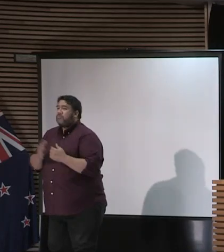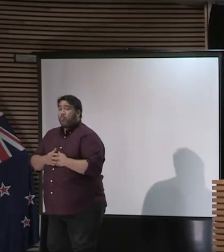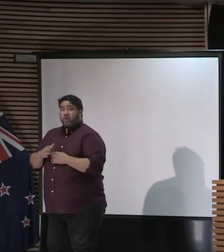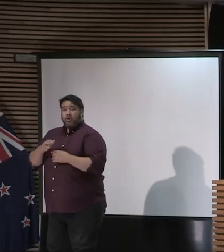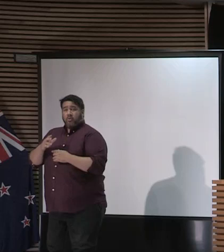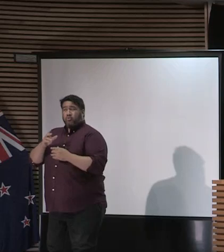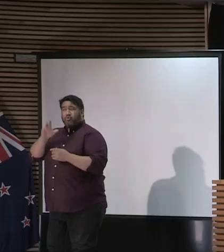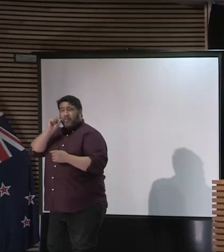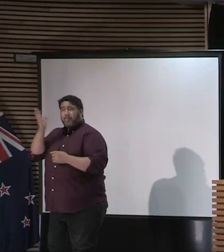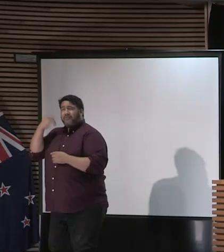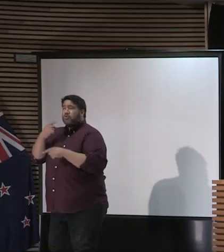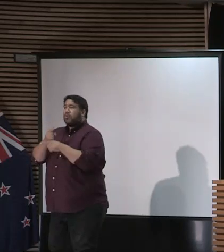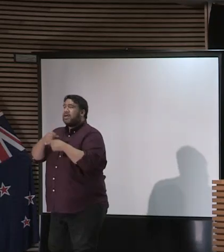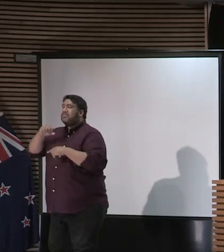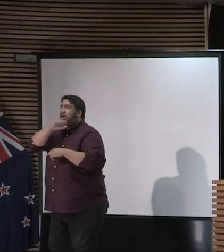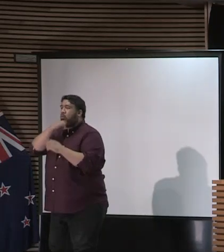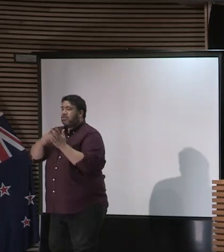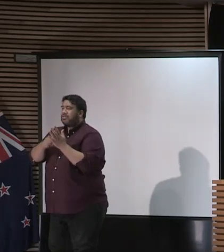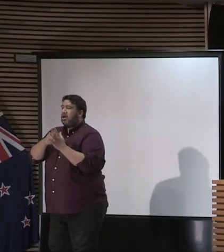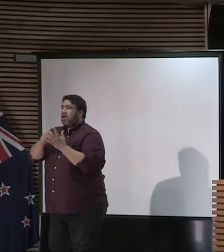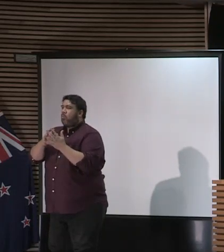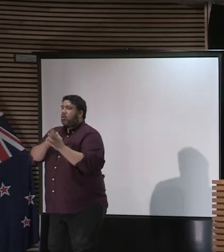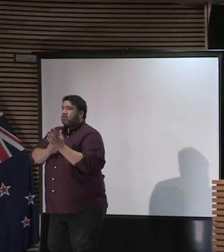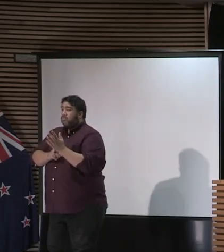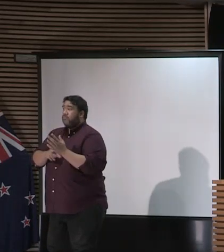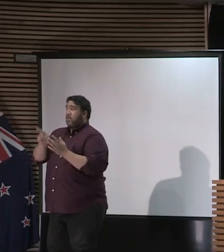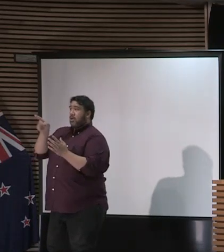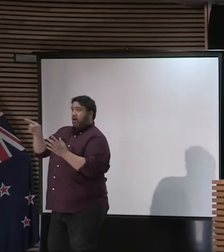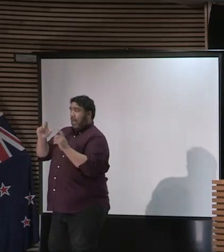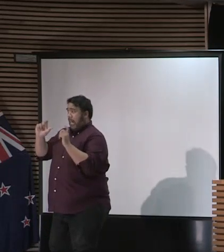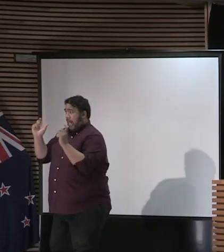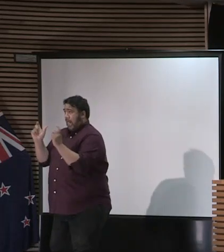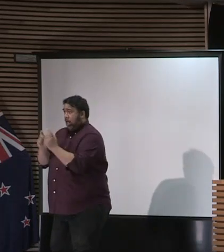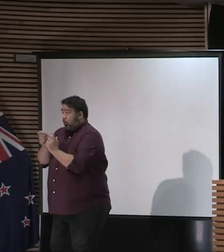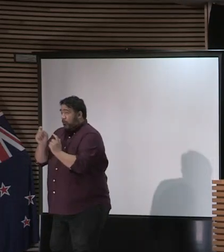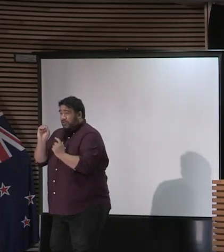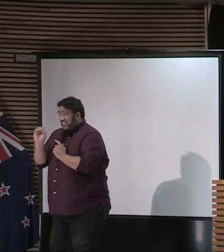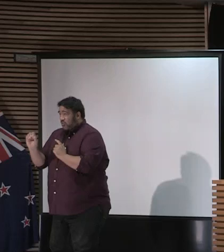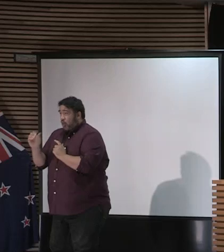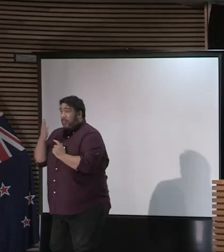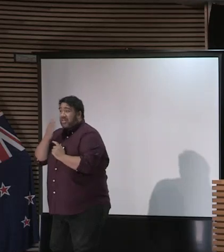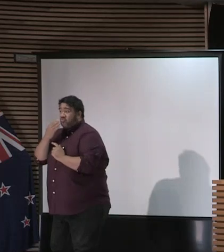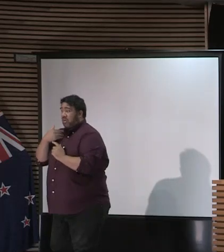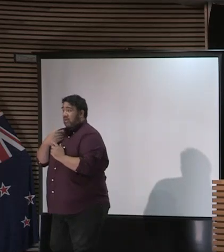will dispute that I have said that continuously and you've benefited from hearing that ad nauseam. Do you have a magic number